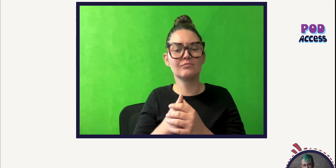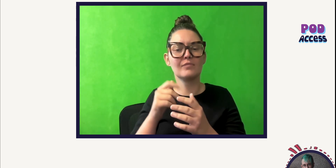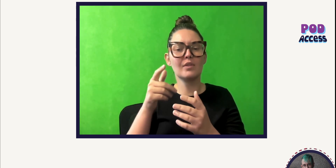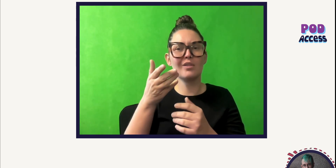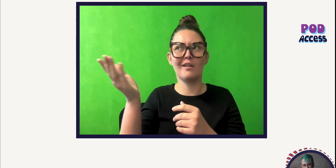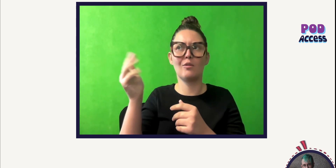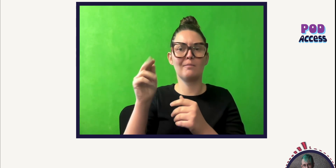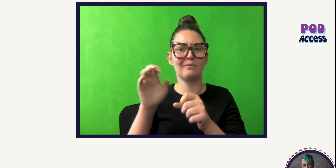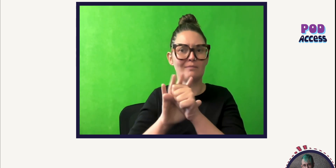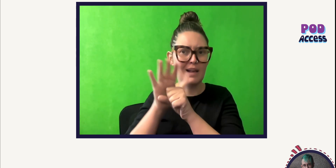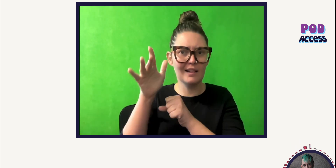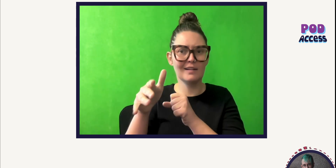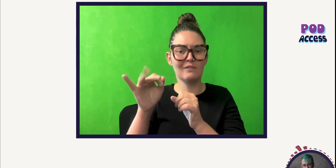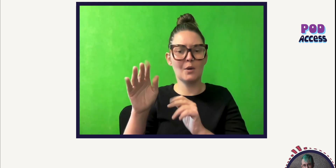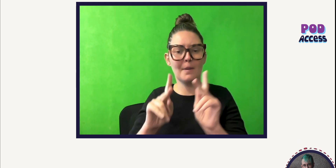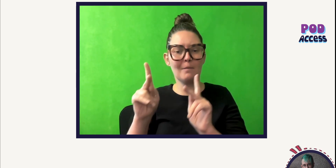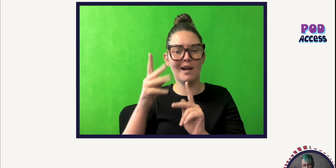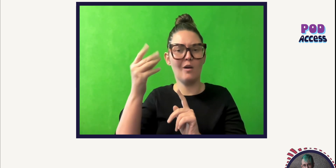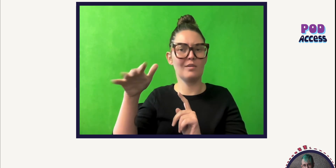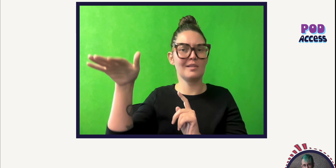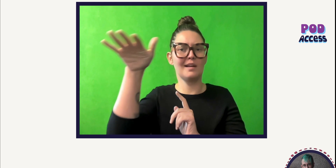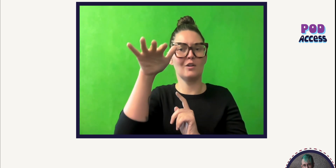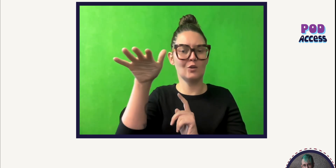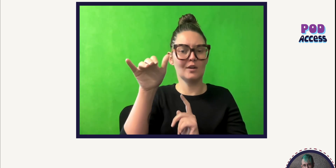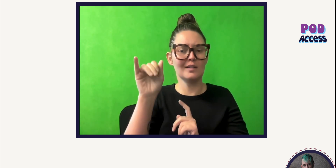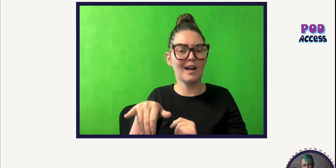never occurred to them that disabled people create podcasts.